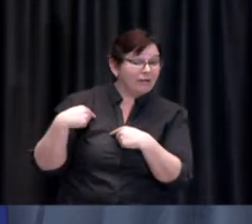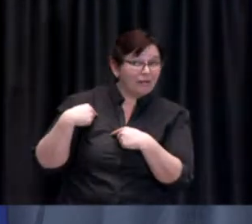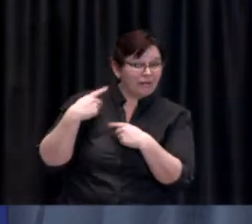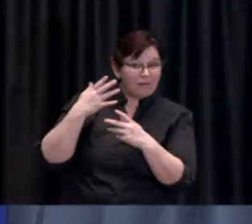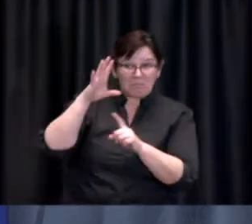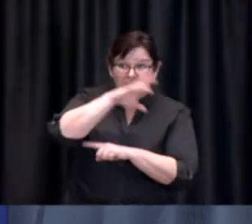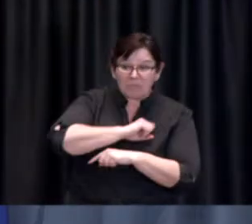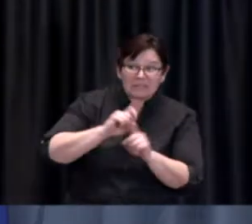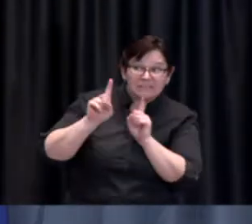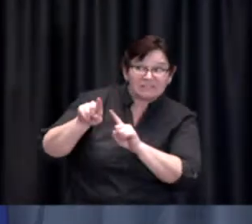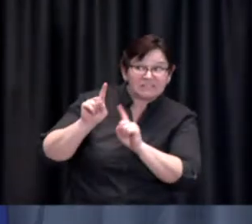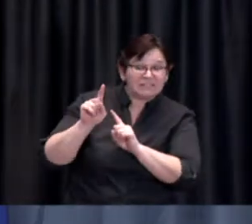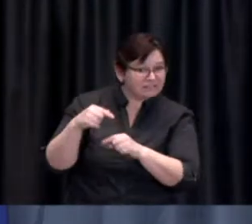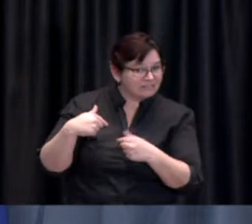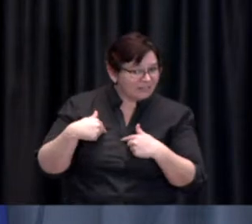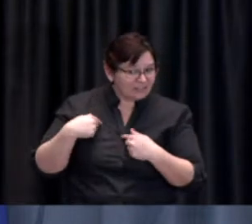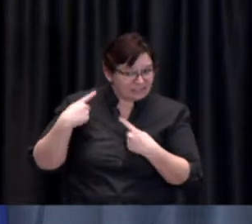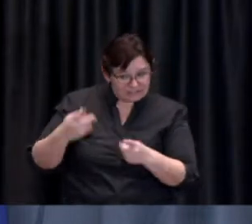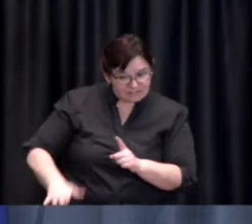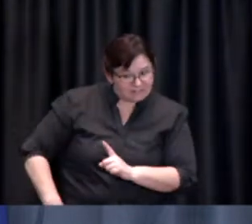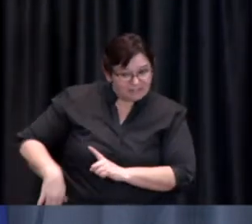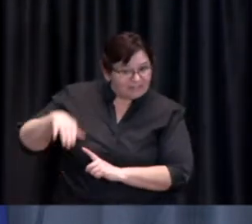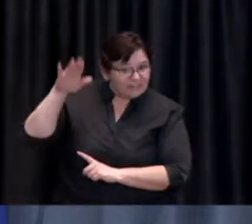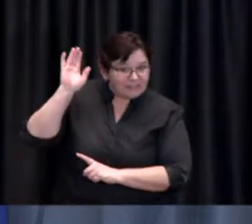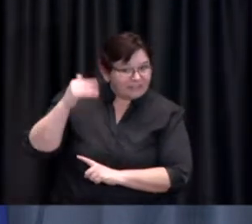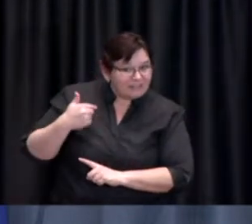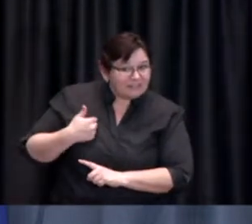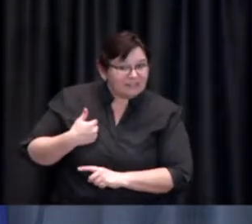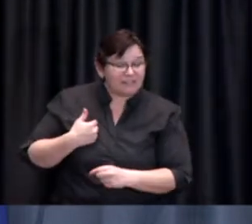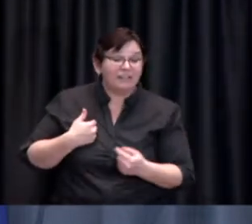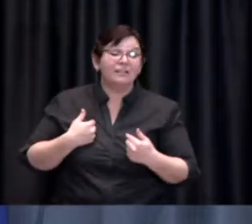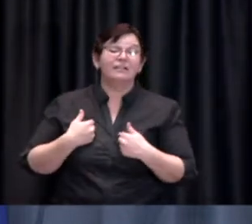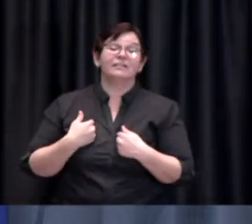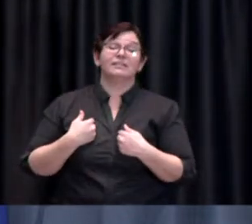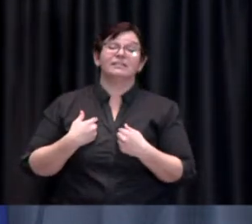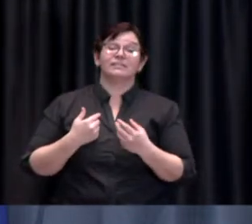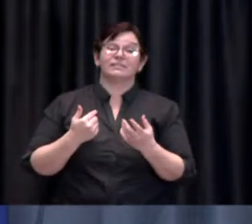there's nothing quite like being in a big shoulder to shoulder line up at the food building for example